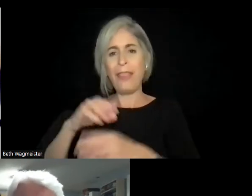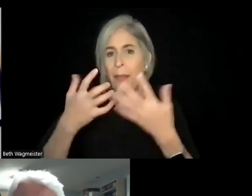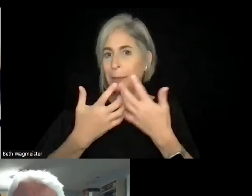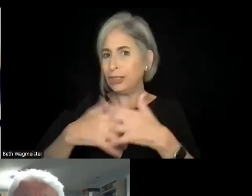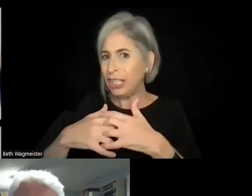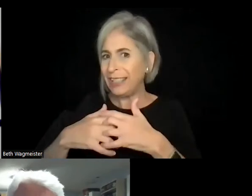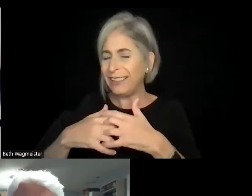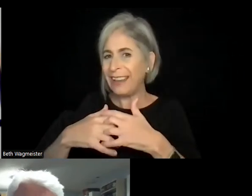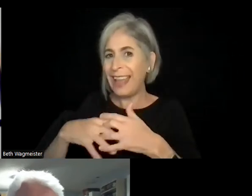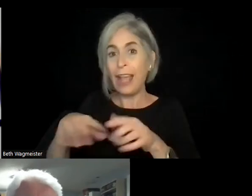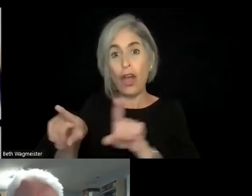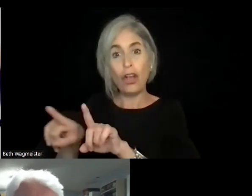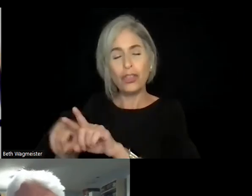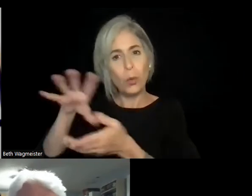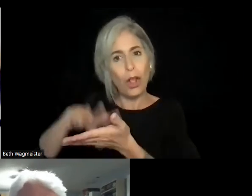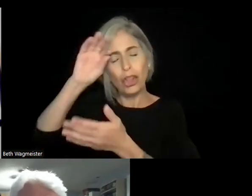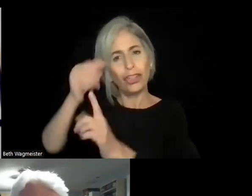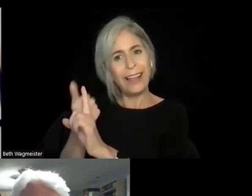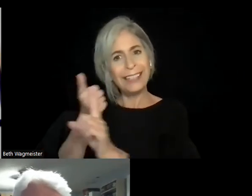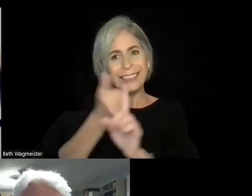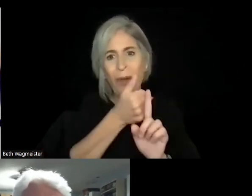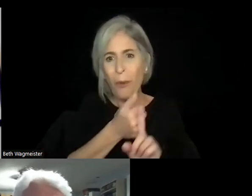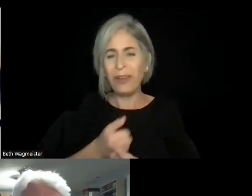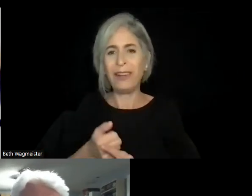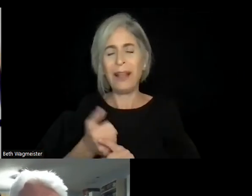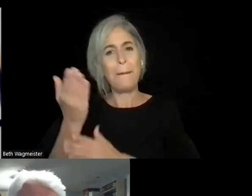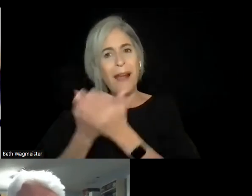working with the body the body also starts to adapt